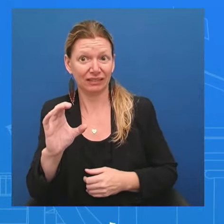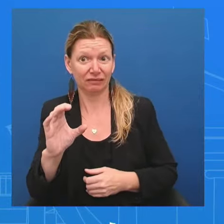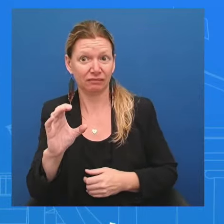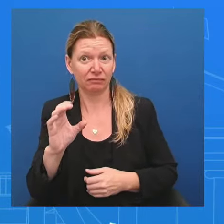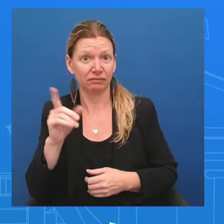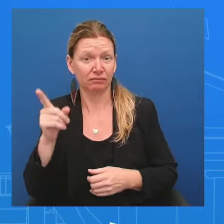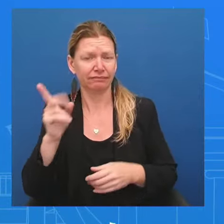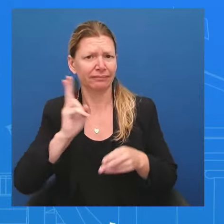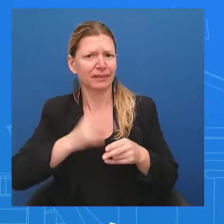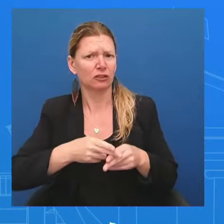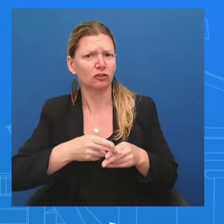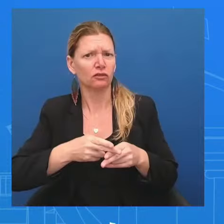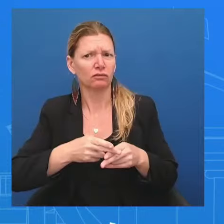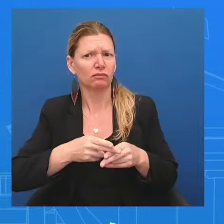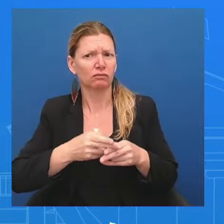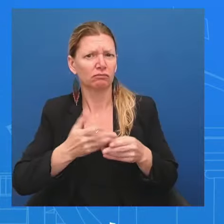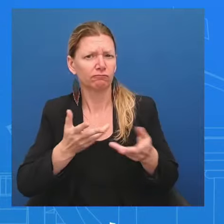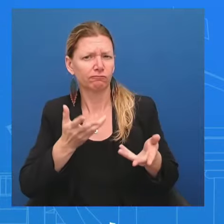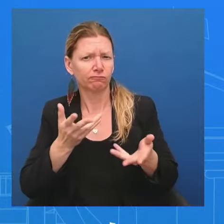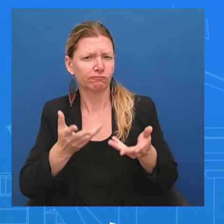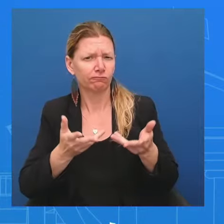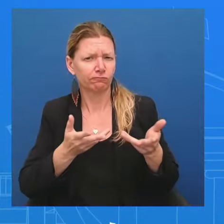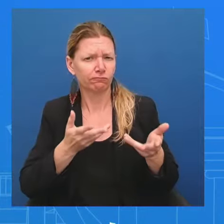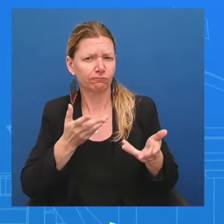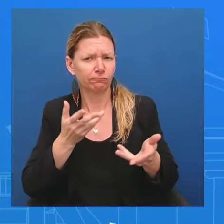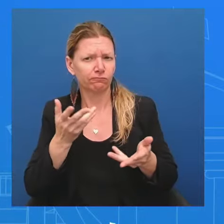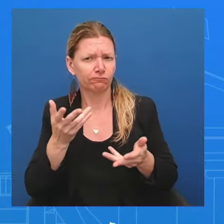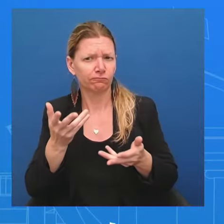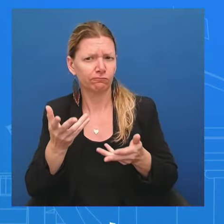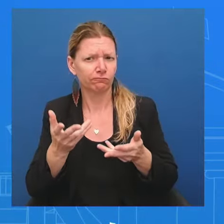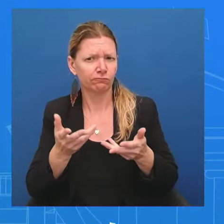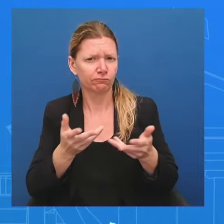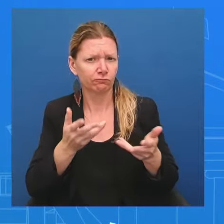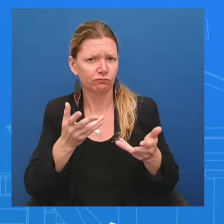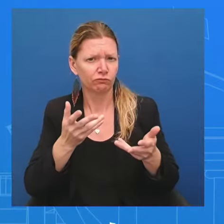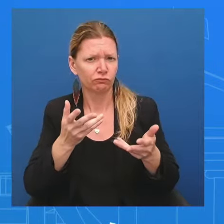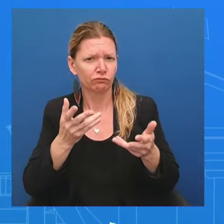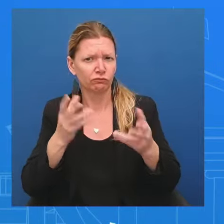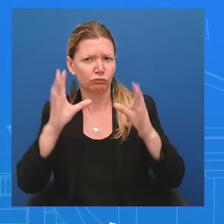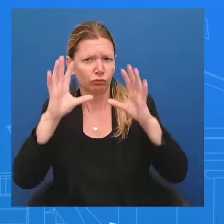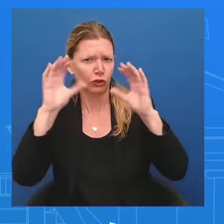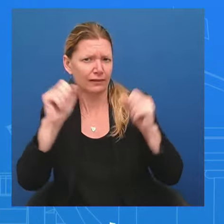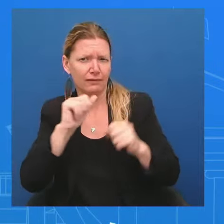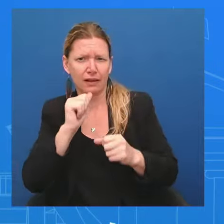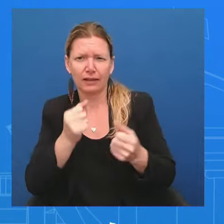that the President would not support sanctions. Has there been a change of heart in administration?